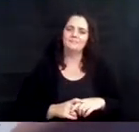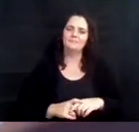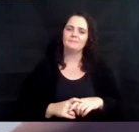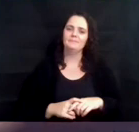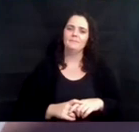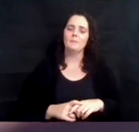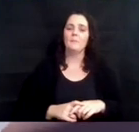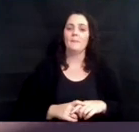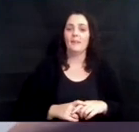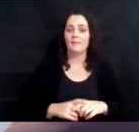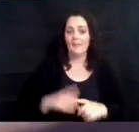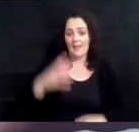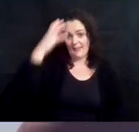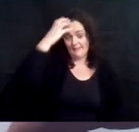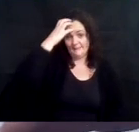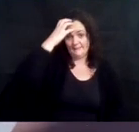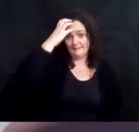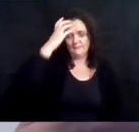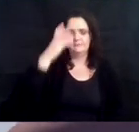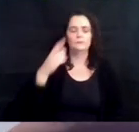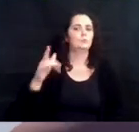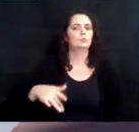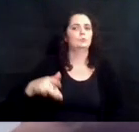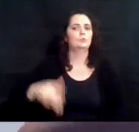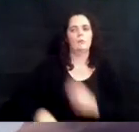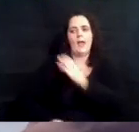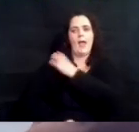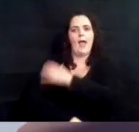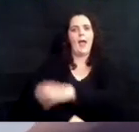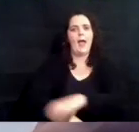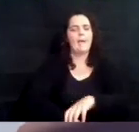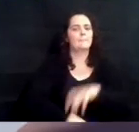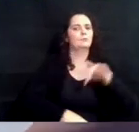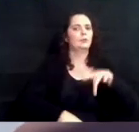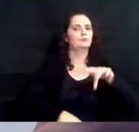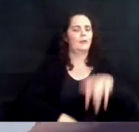I am gonna include his head but not his arm.